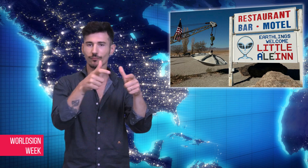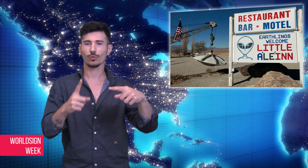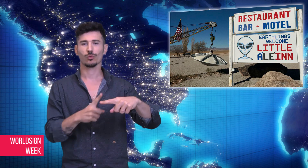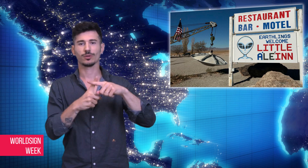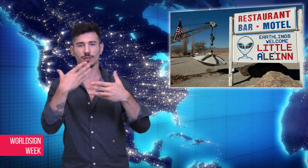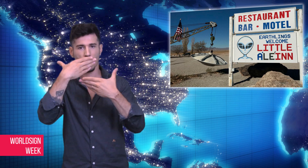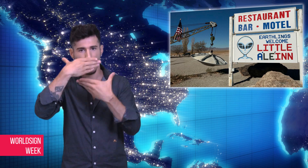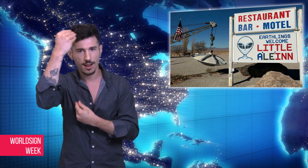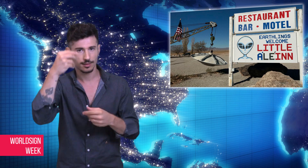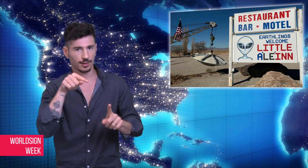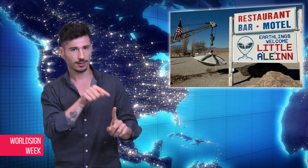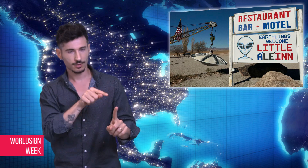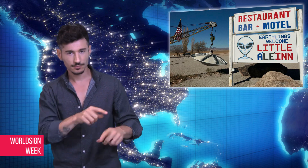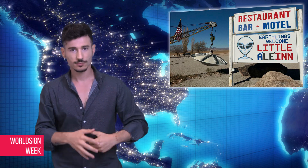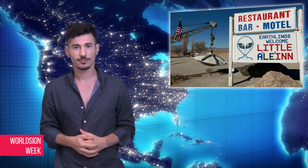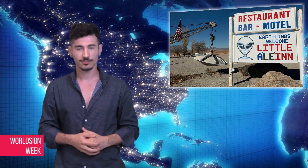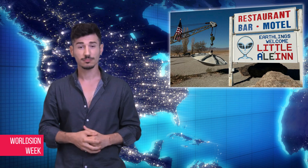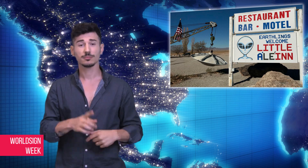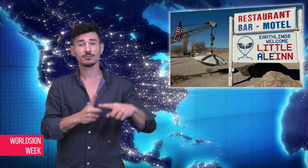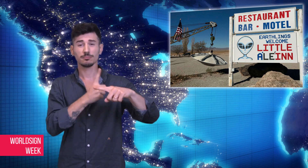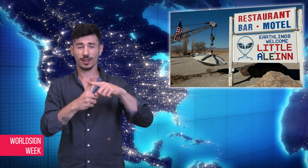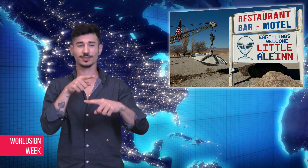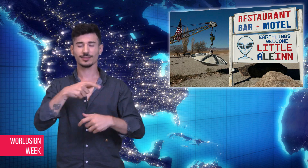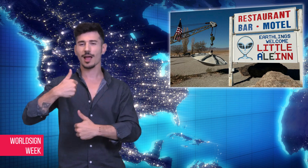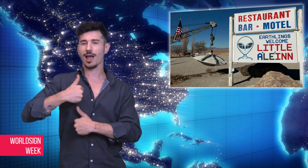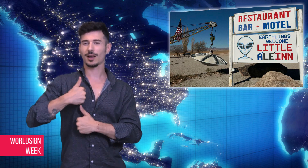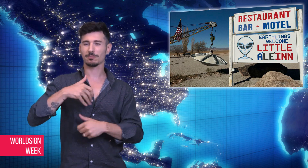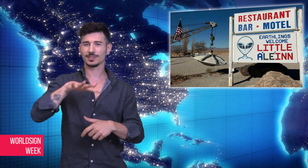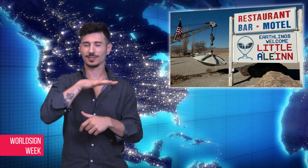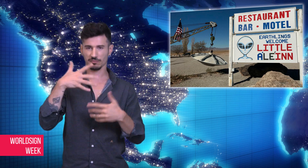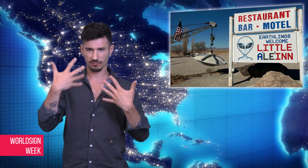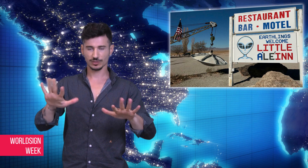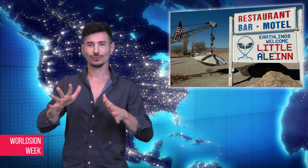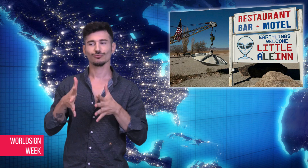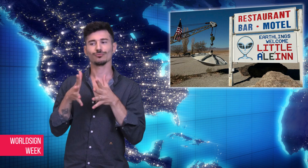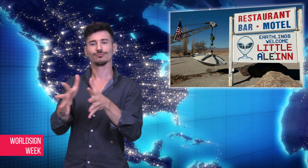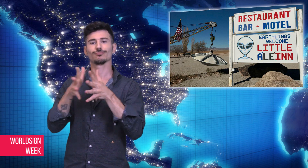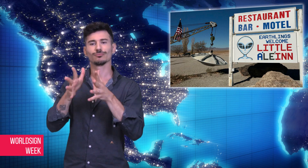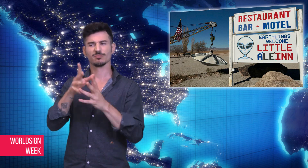and the US Navy has reported encounters with